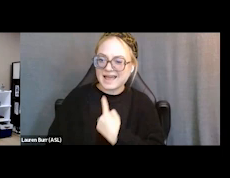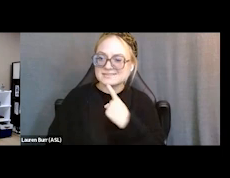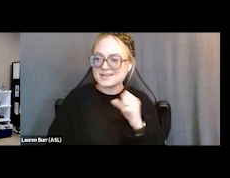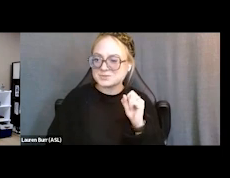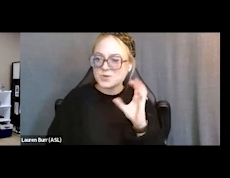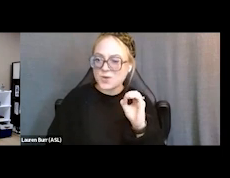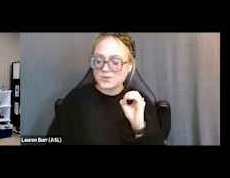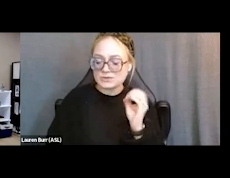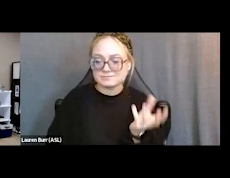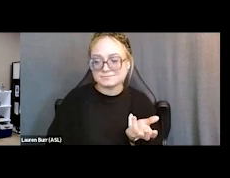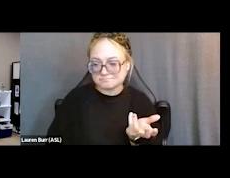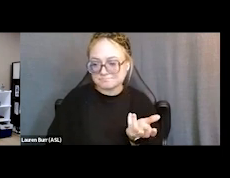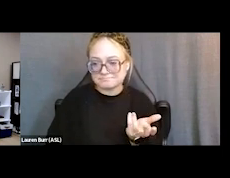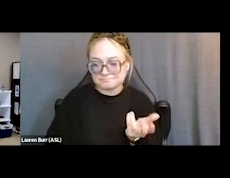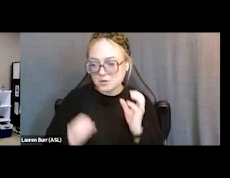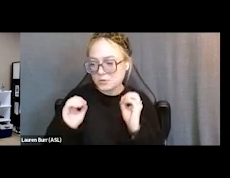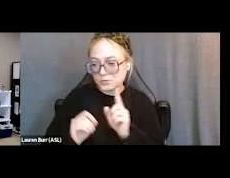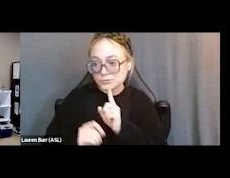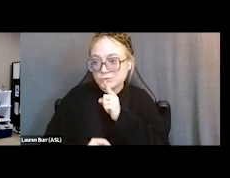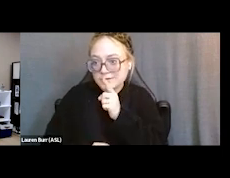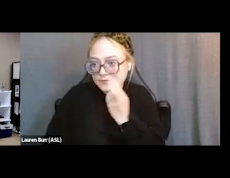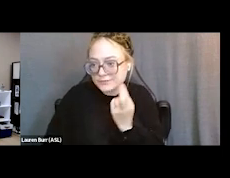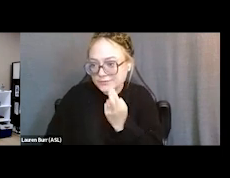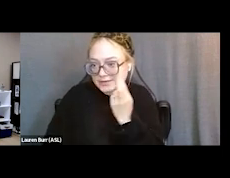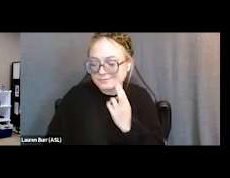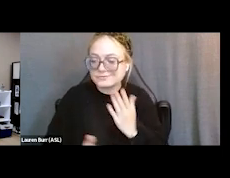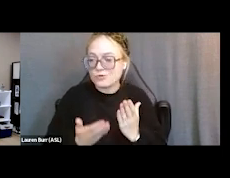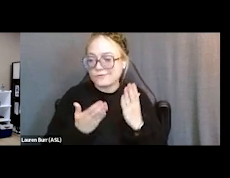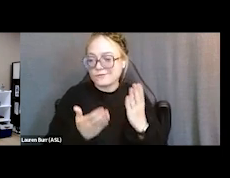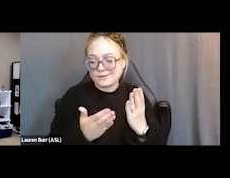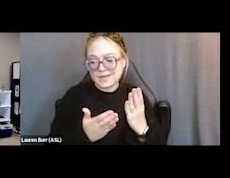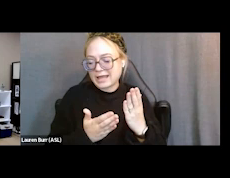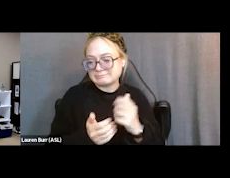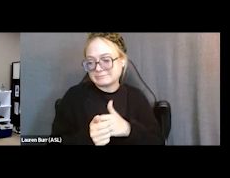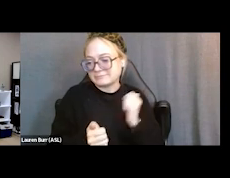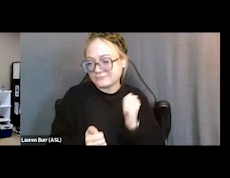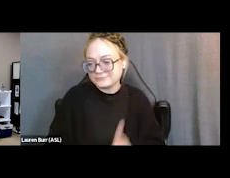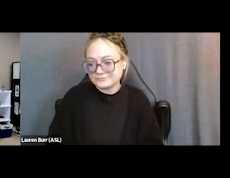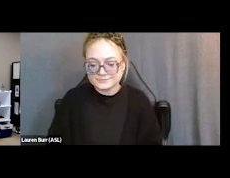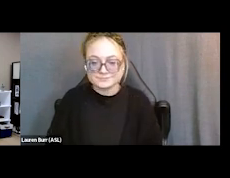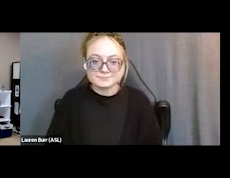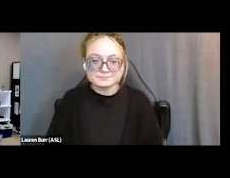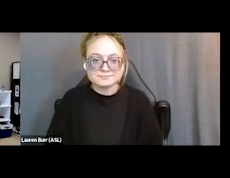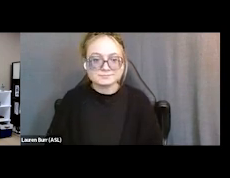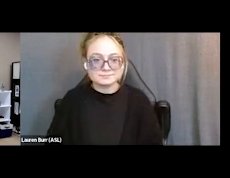So recommend against that. You know, all of these